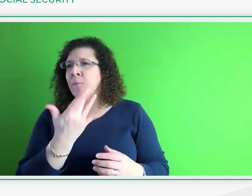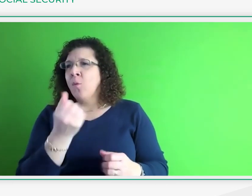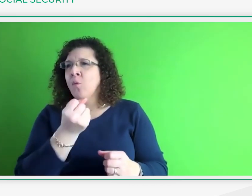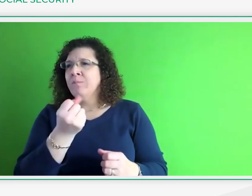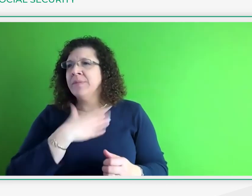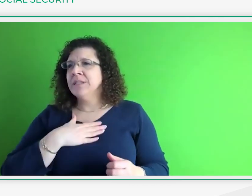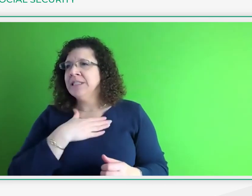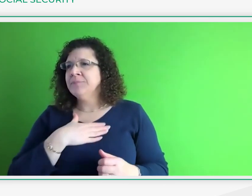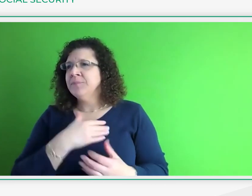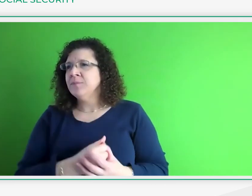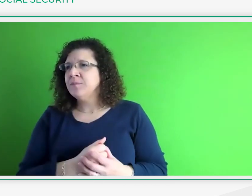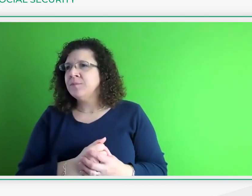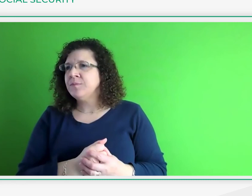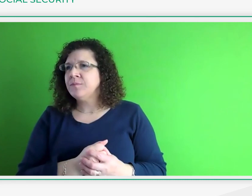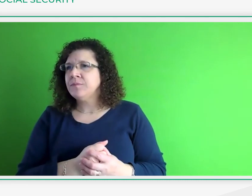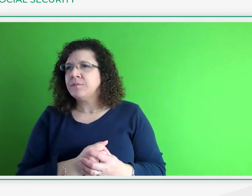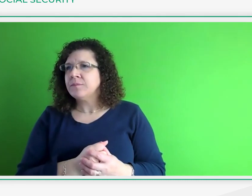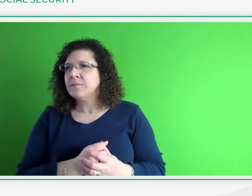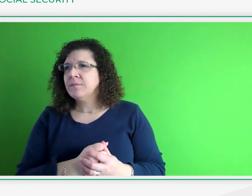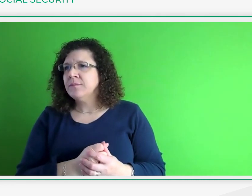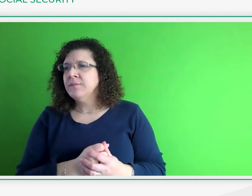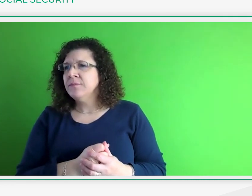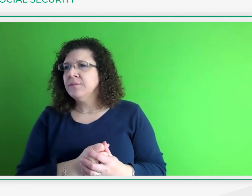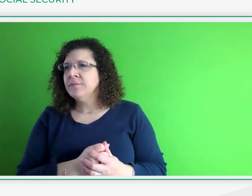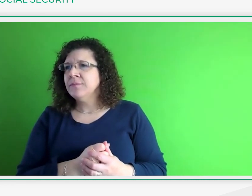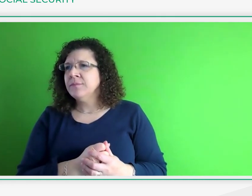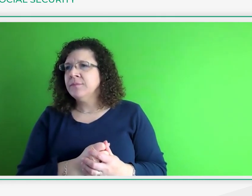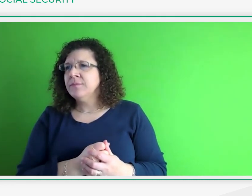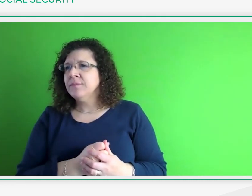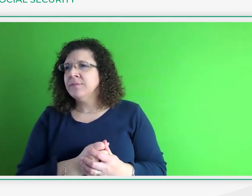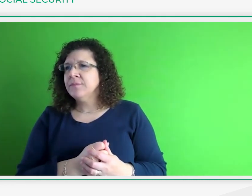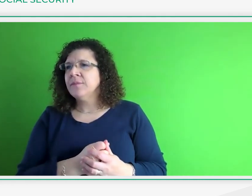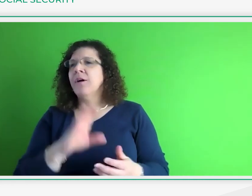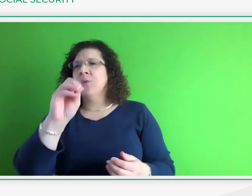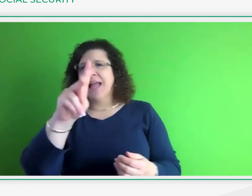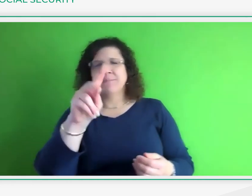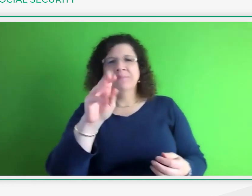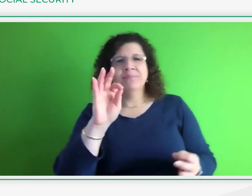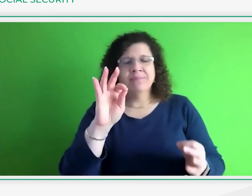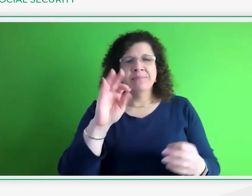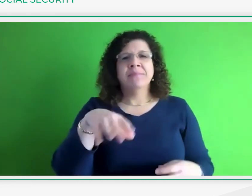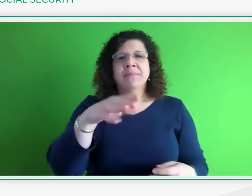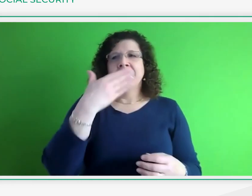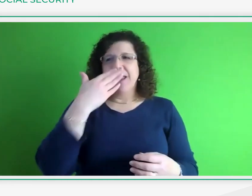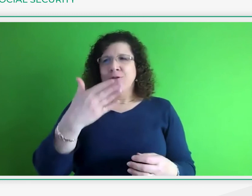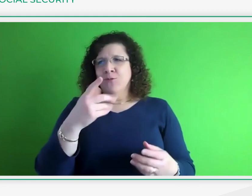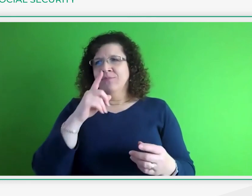I think I'm getting clarity right now. One second. Okay, perfect.